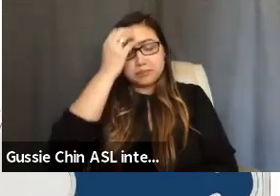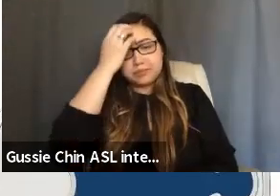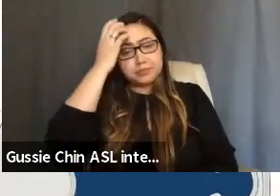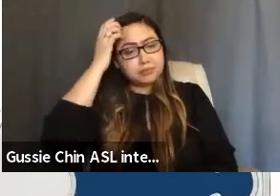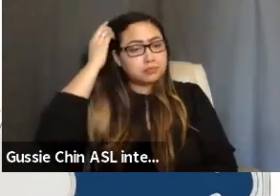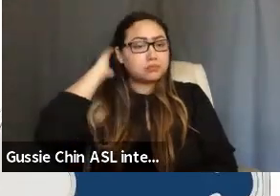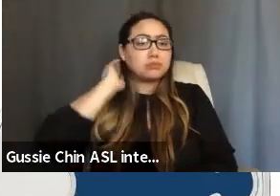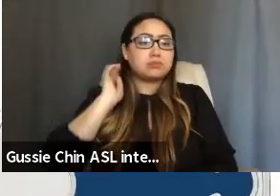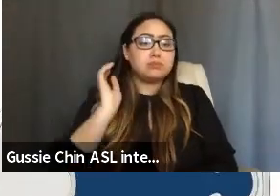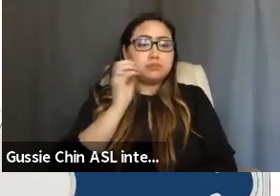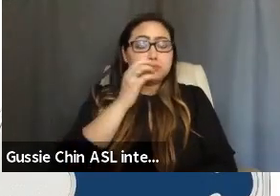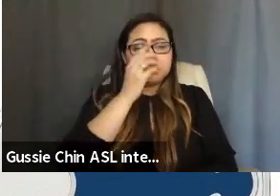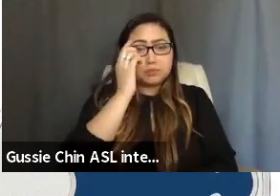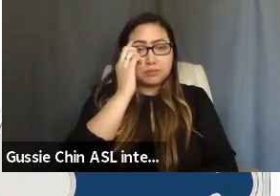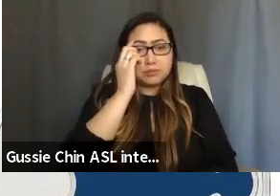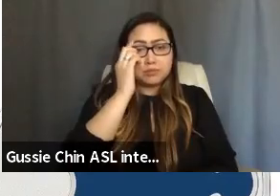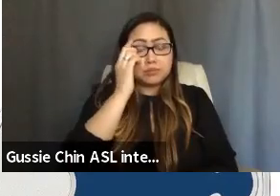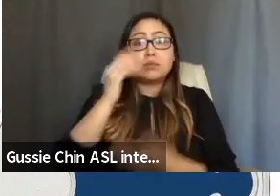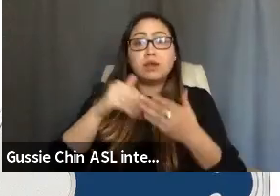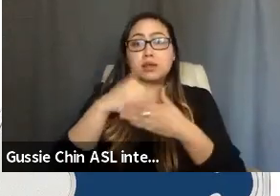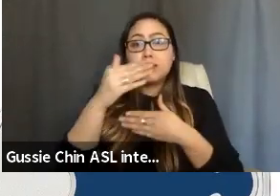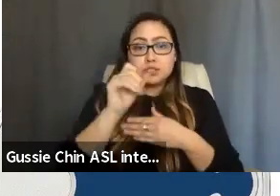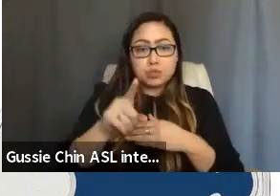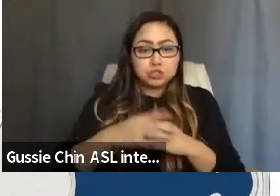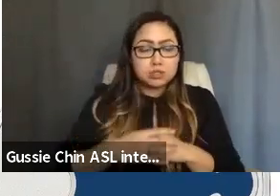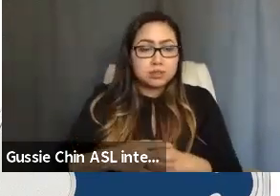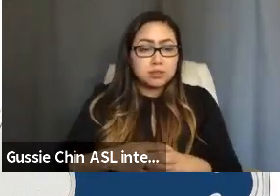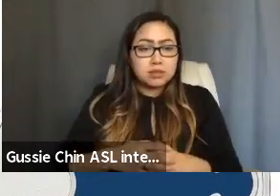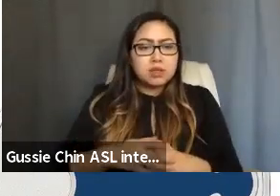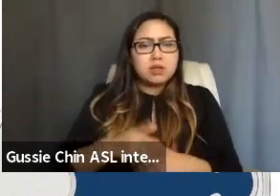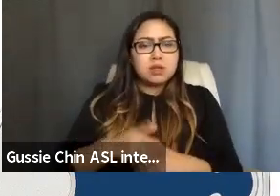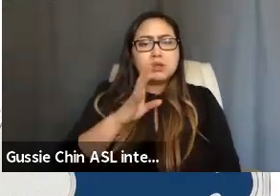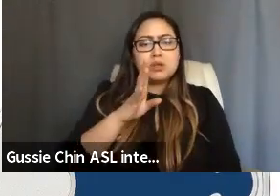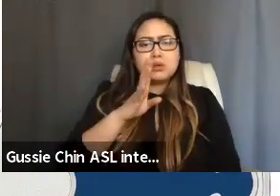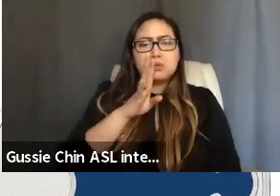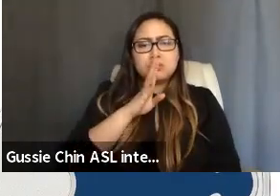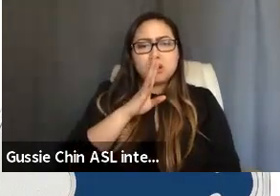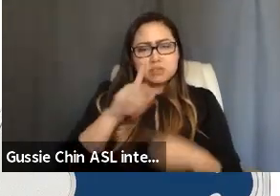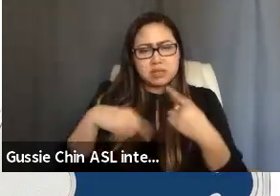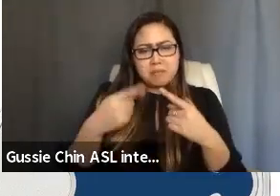So next question... you talked a bunch about community and how